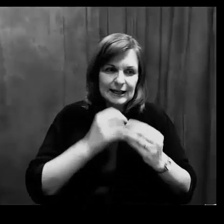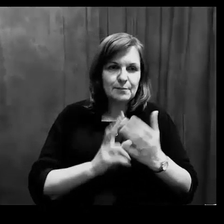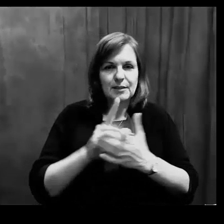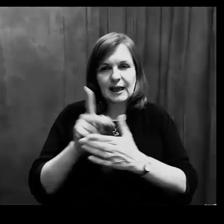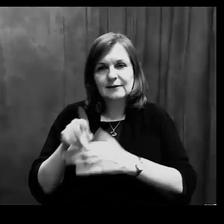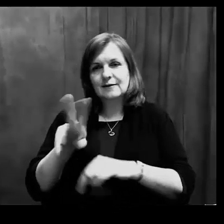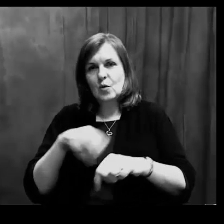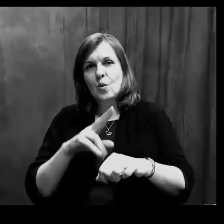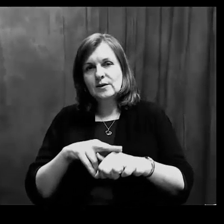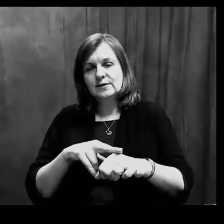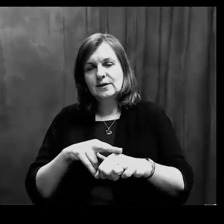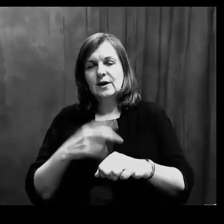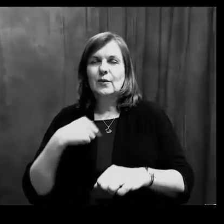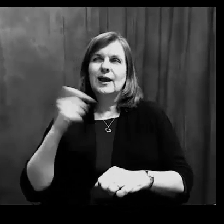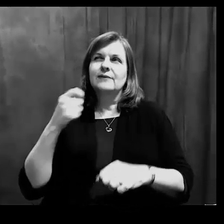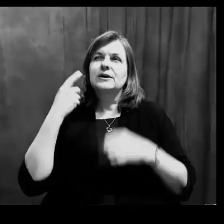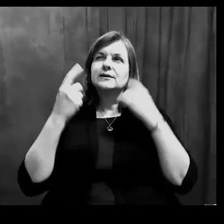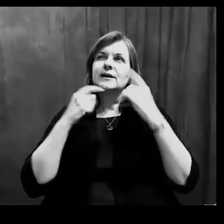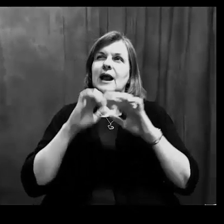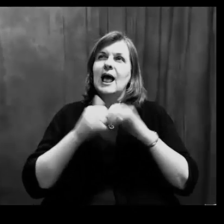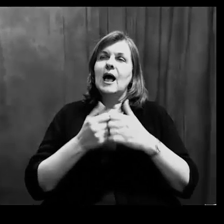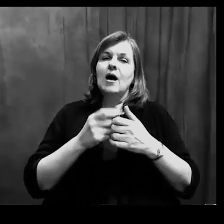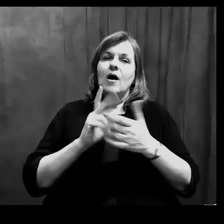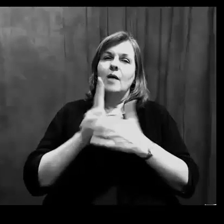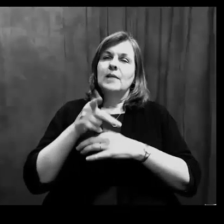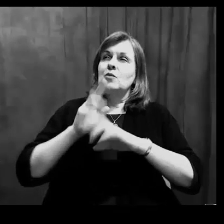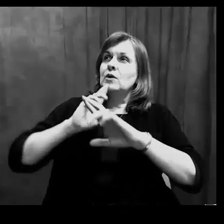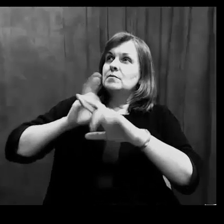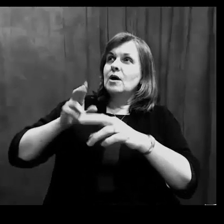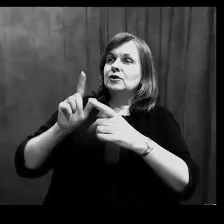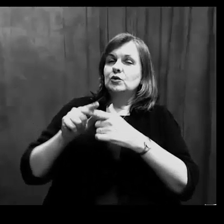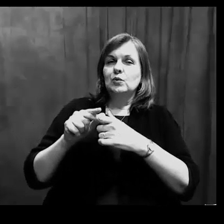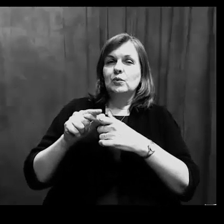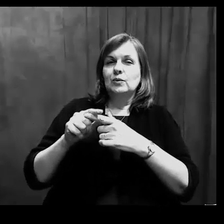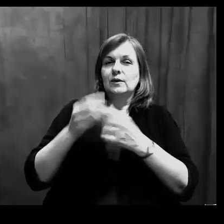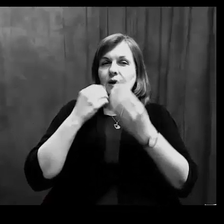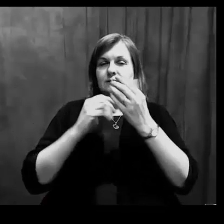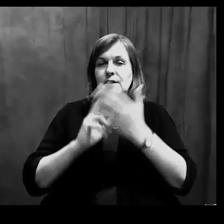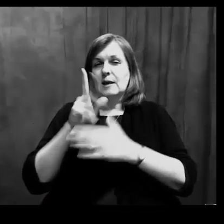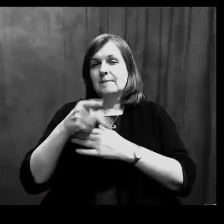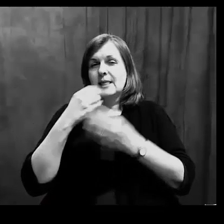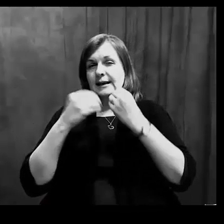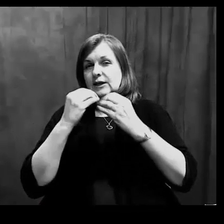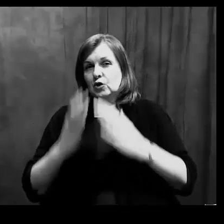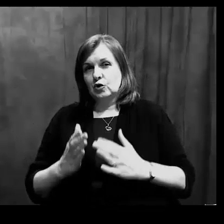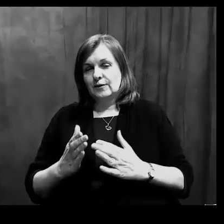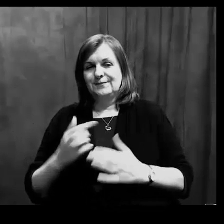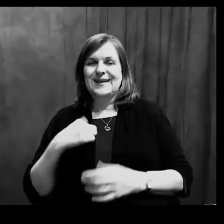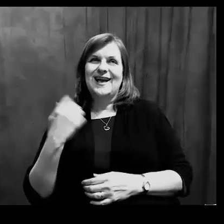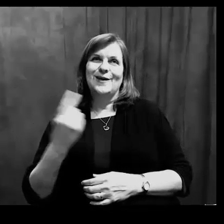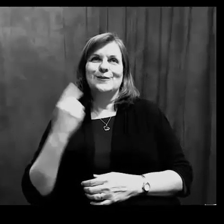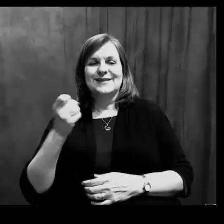biggest predators of course of plants we have to consider help a plant can respond to an herbivore